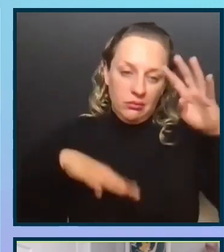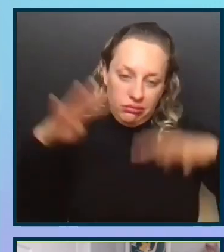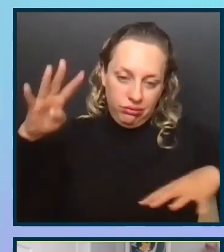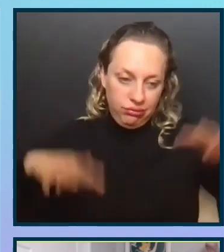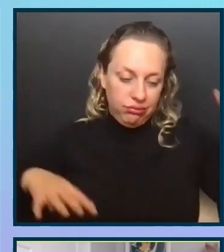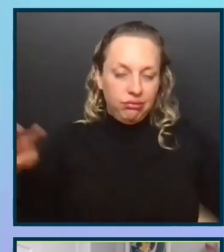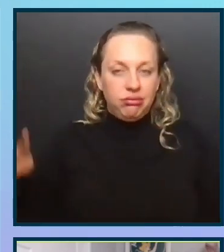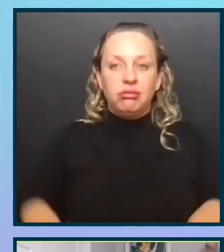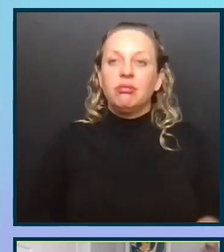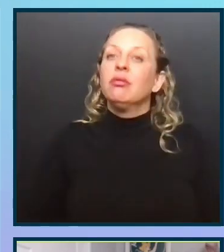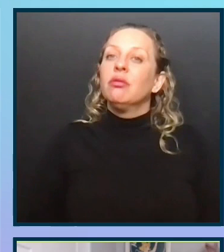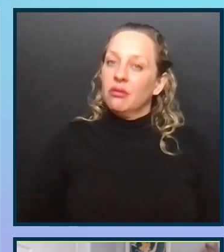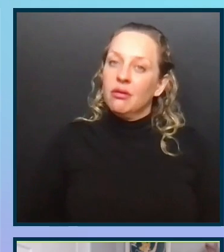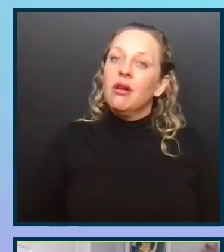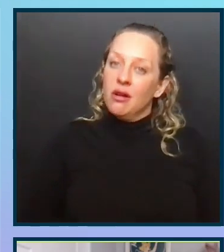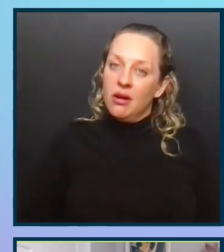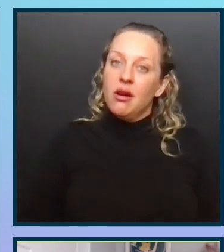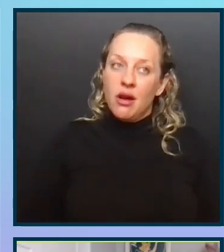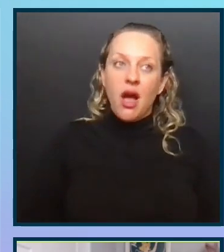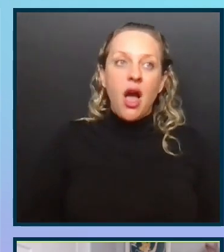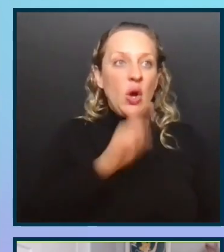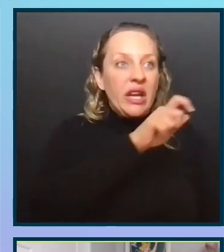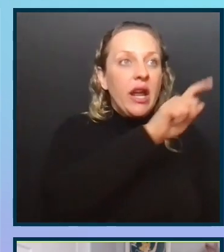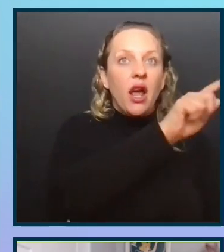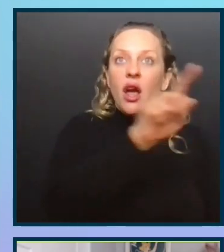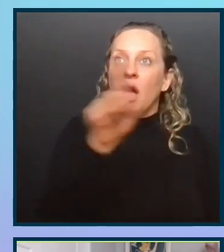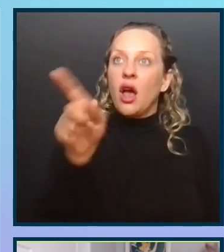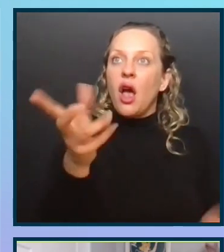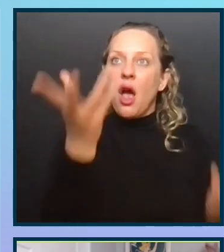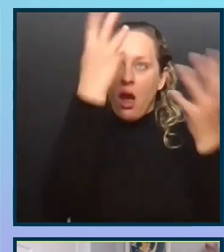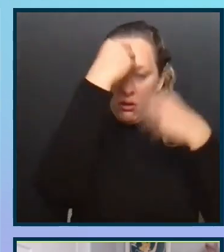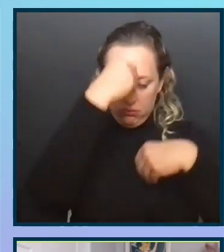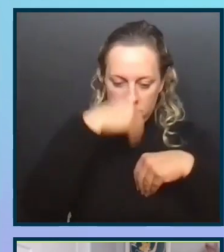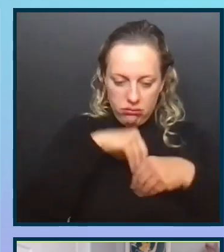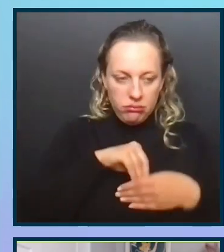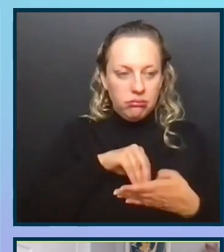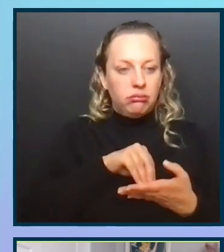and accounting for a wider set of needs, while still making sure we serve our users.